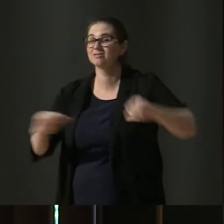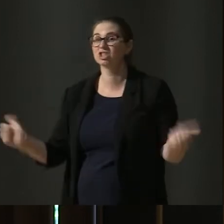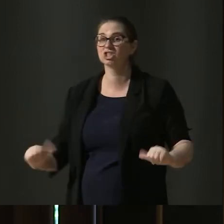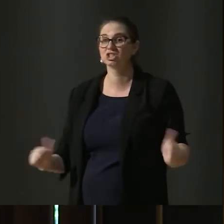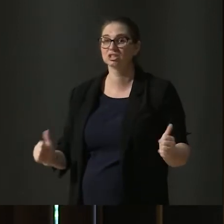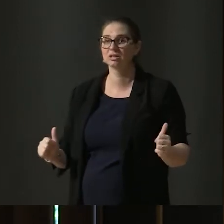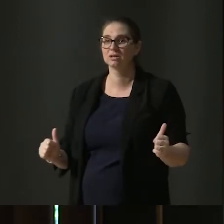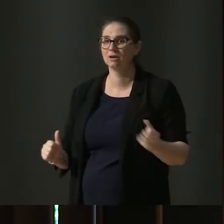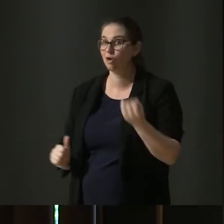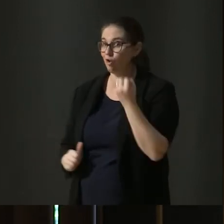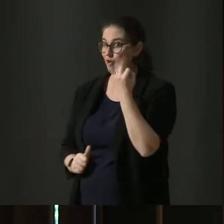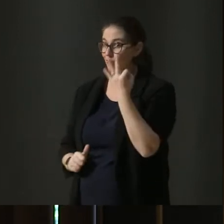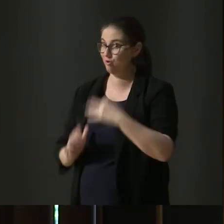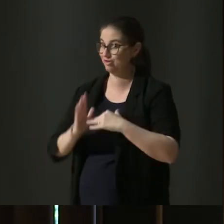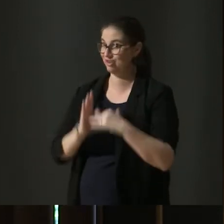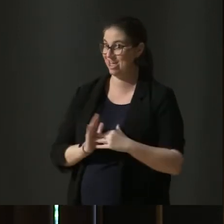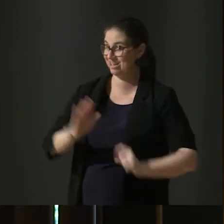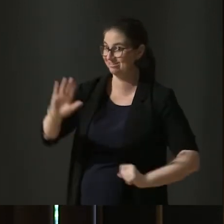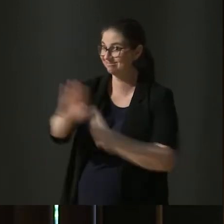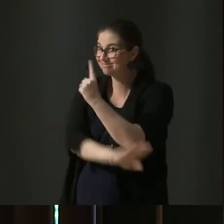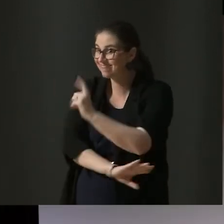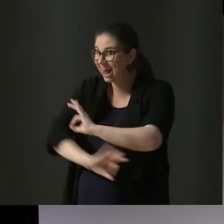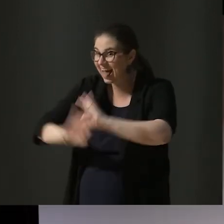No chairs were thrown.